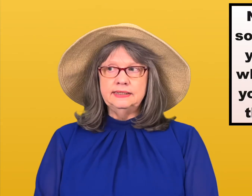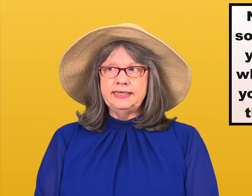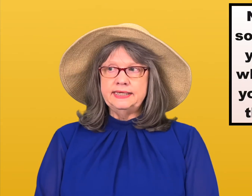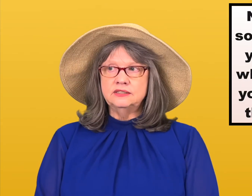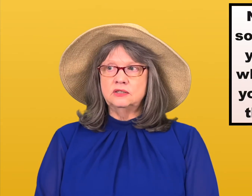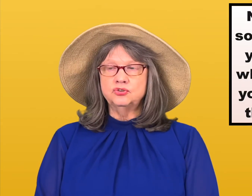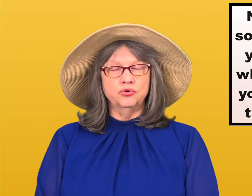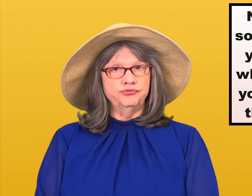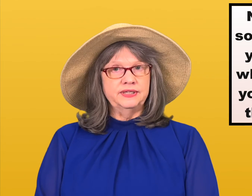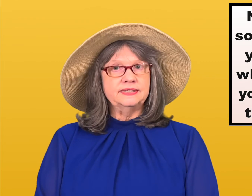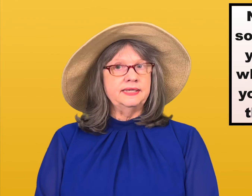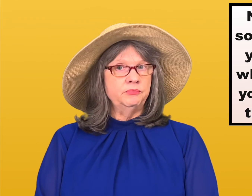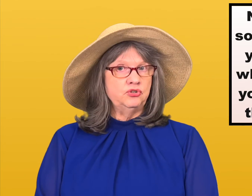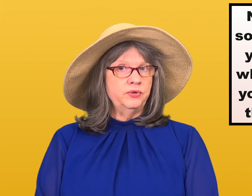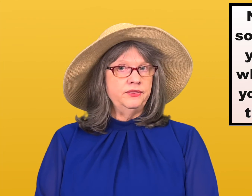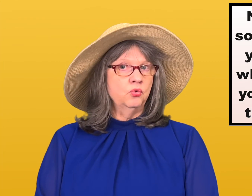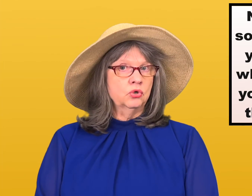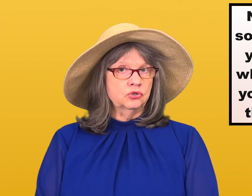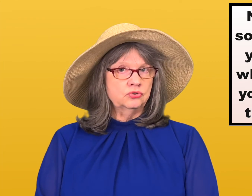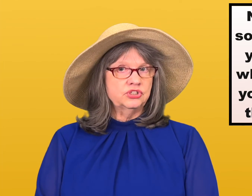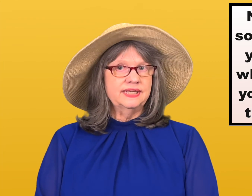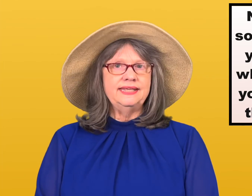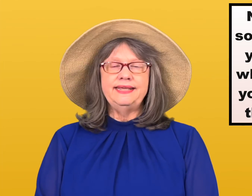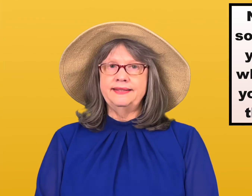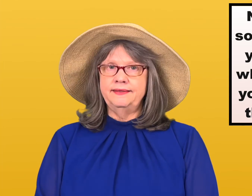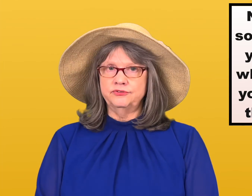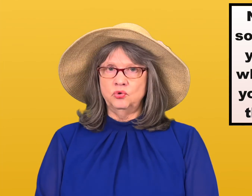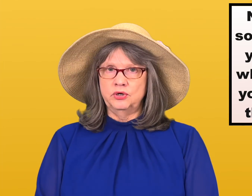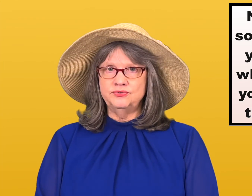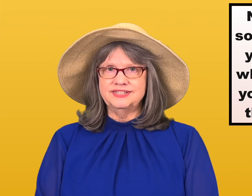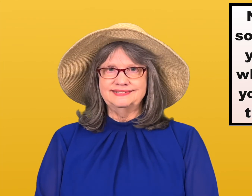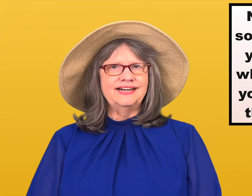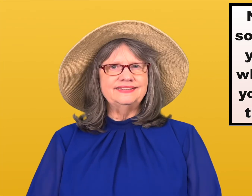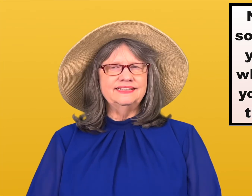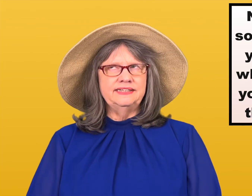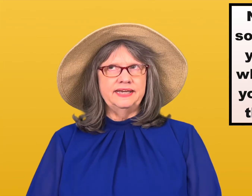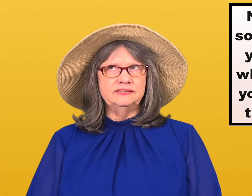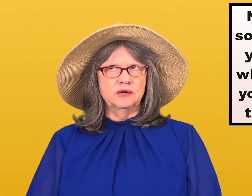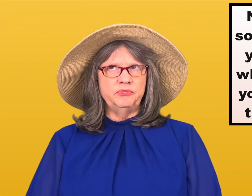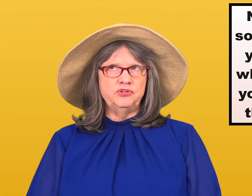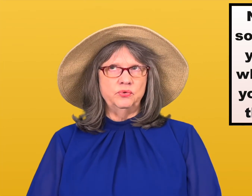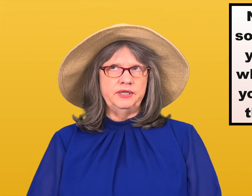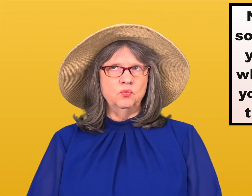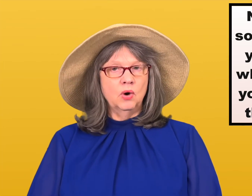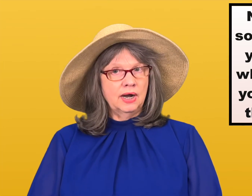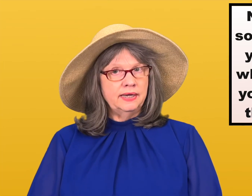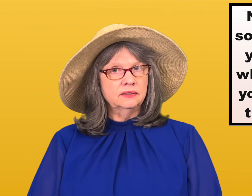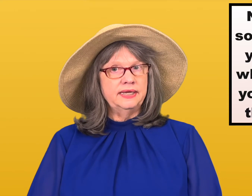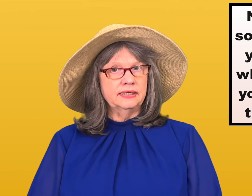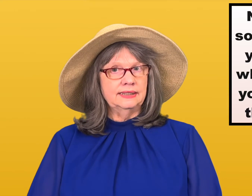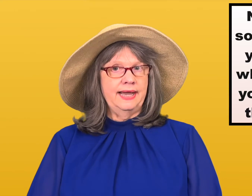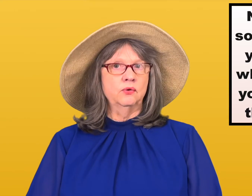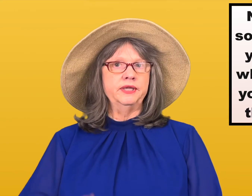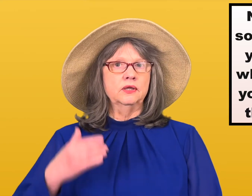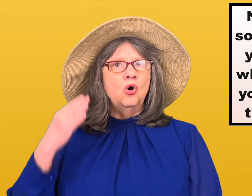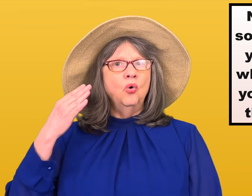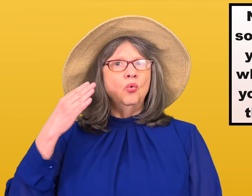liaisons or flicks in between the words in this quote? I see a liaison between "while" and "allowing".